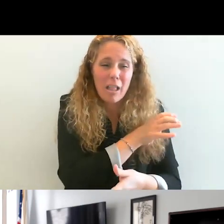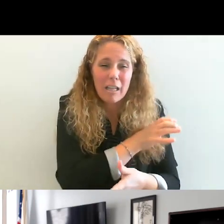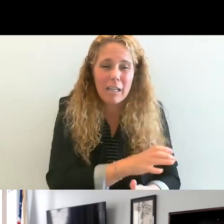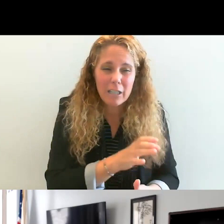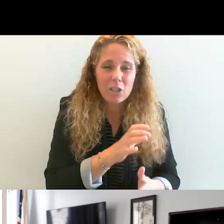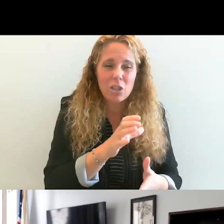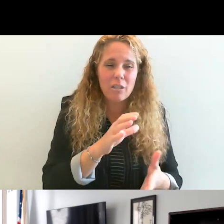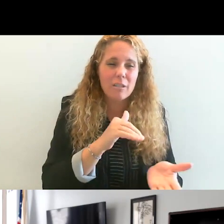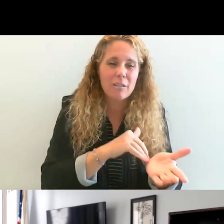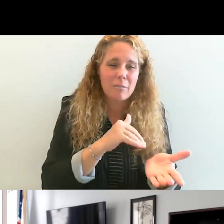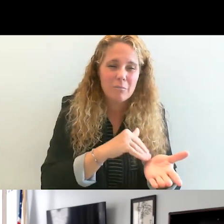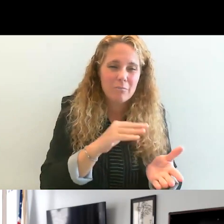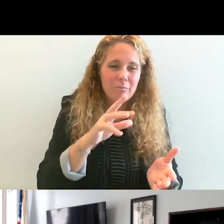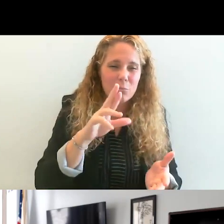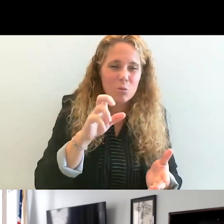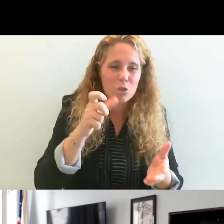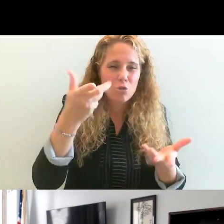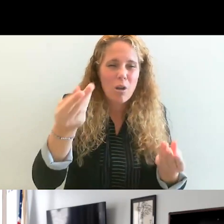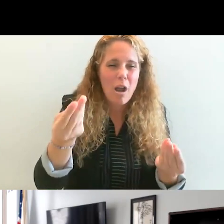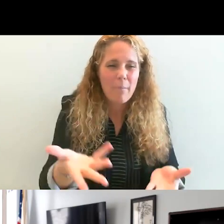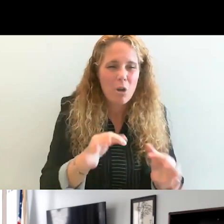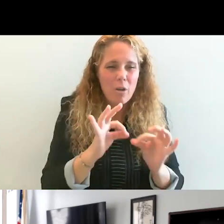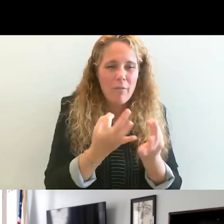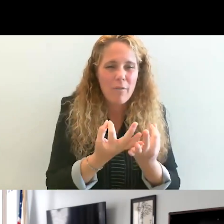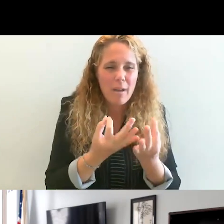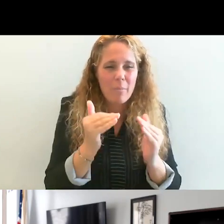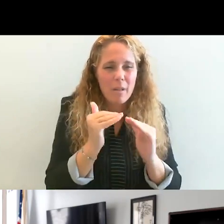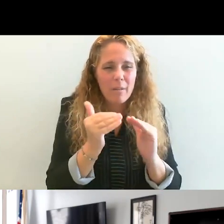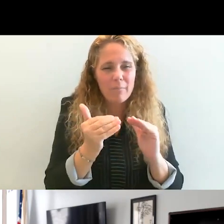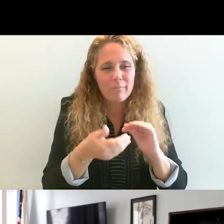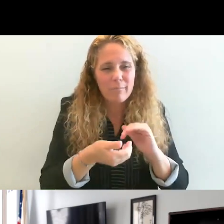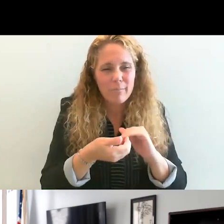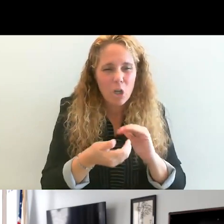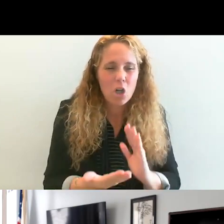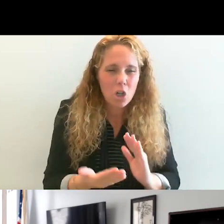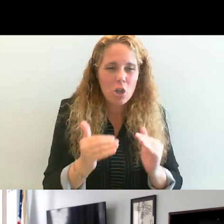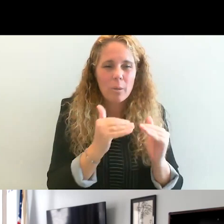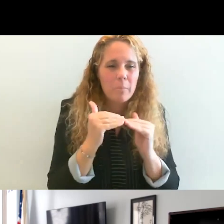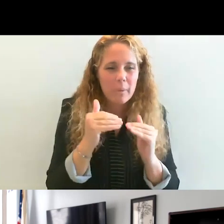FAMILY PARTNERS, PEER MENTORS, OCCUPATIONAL THERAPY, REGISTERED